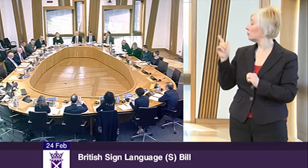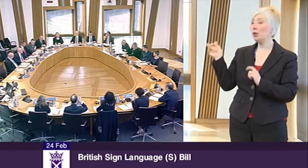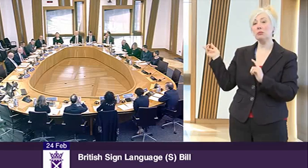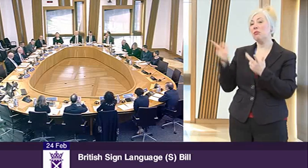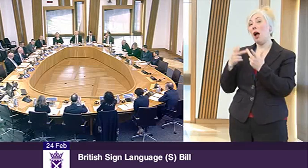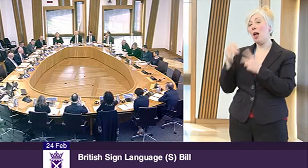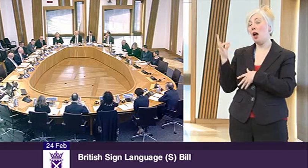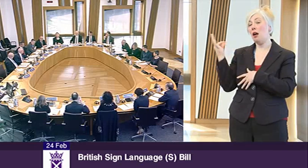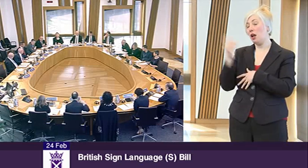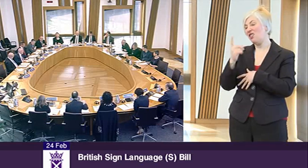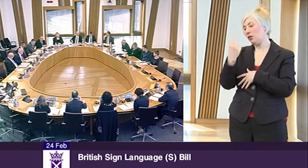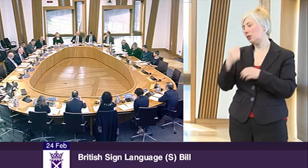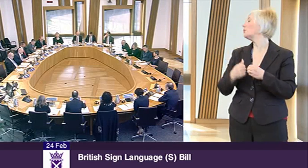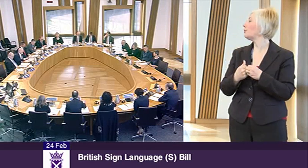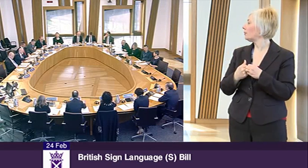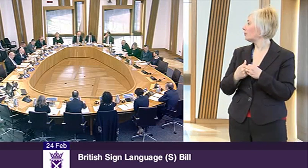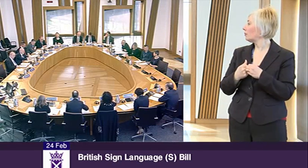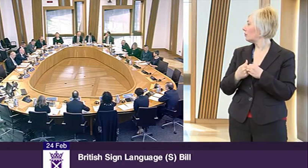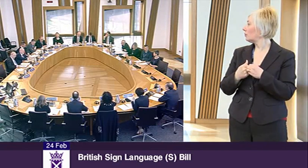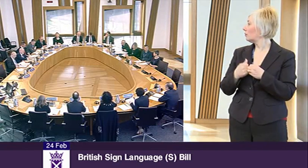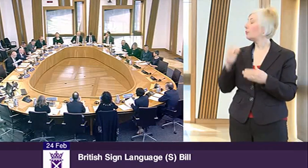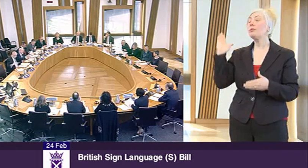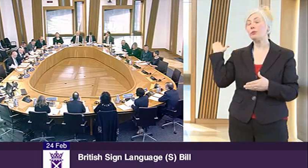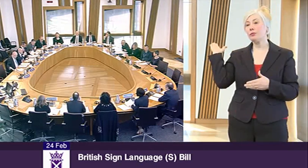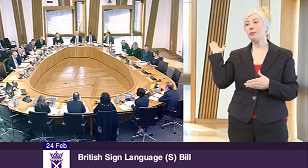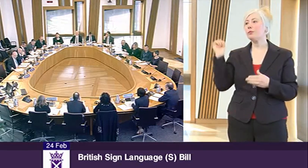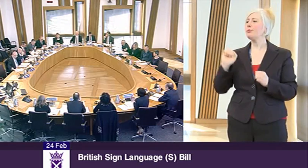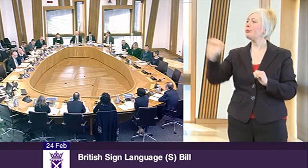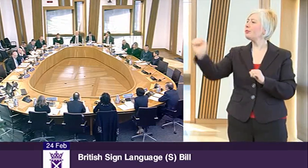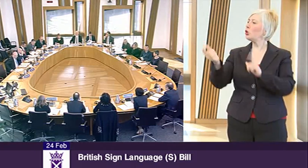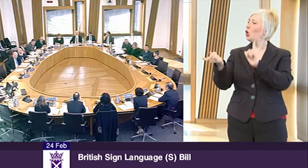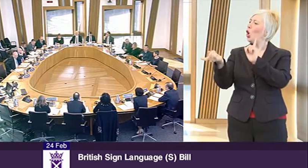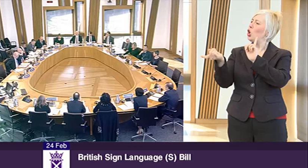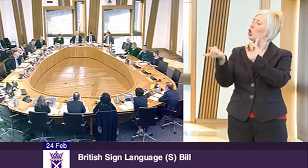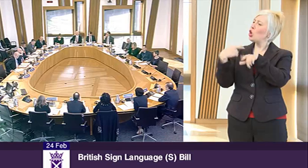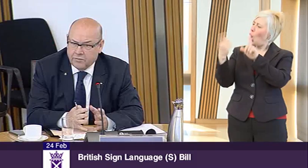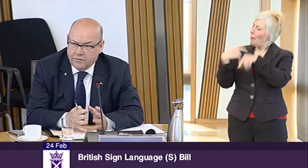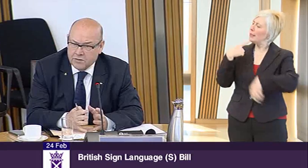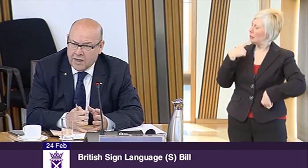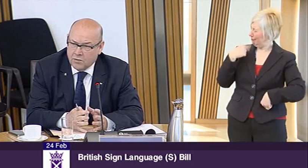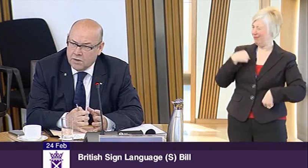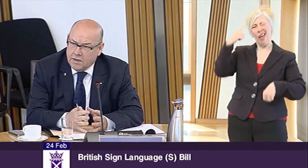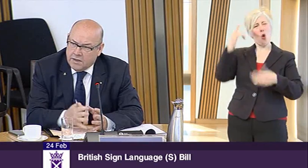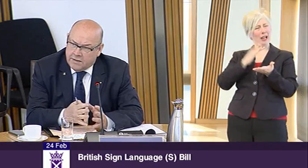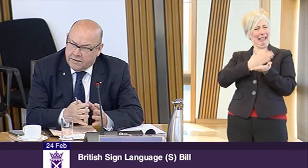Colin Beattie: I do, but if James wants to come in on that point, that is fine. James Dornan: Regarding Mr Nicol’s comments, I thought that it was pretty clear that the